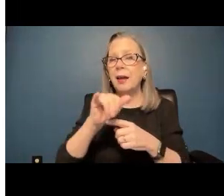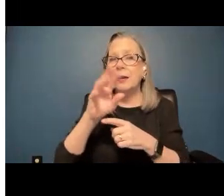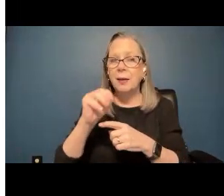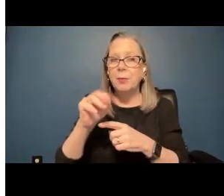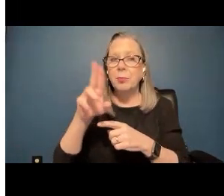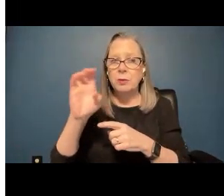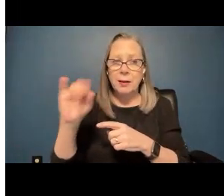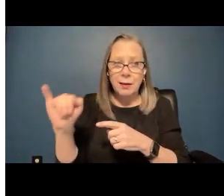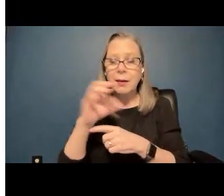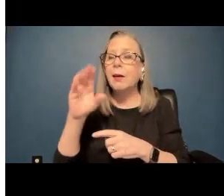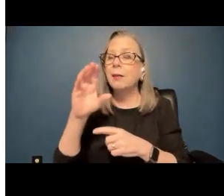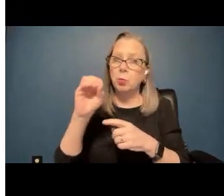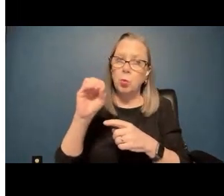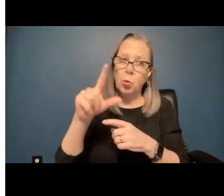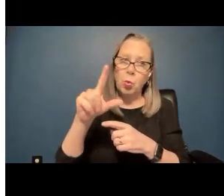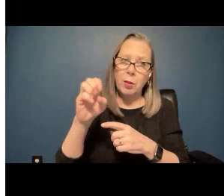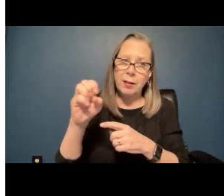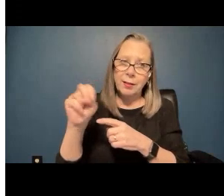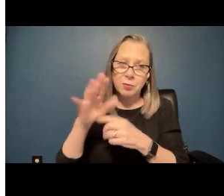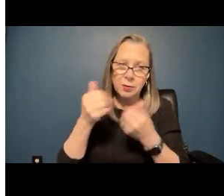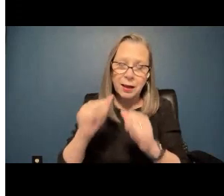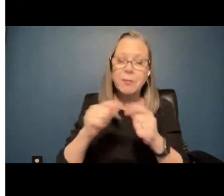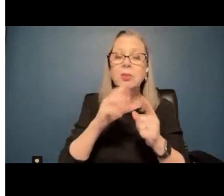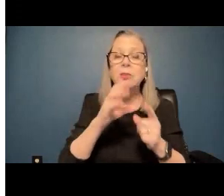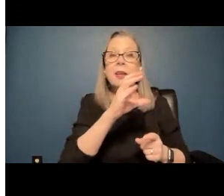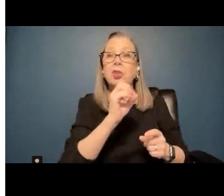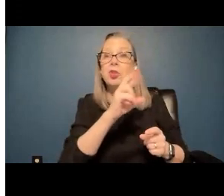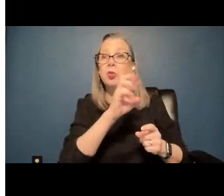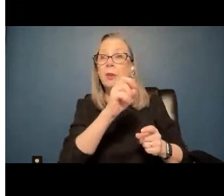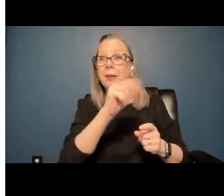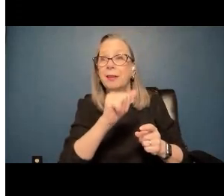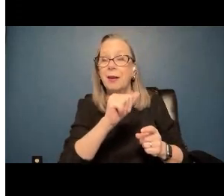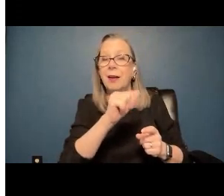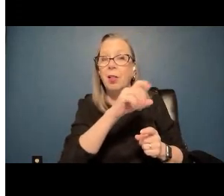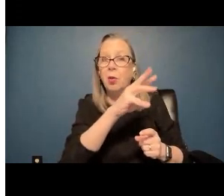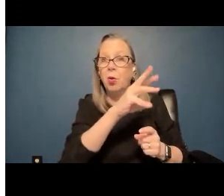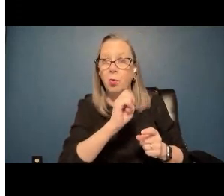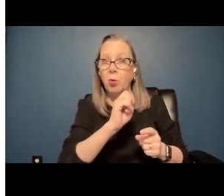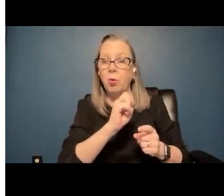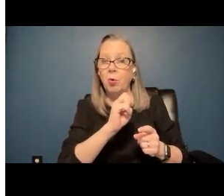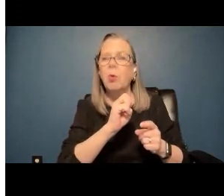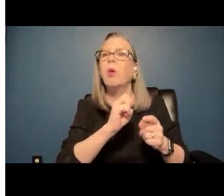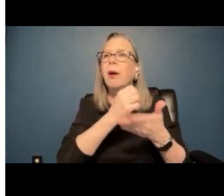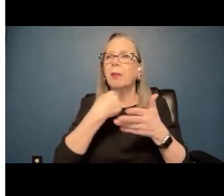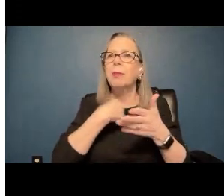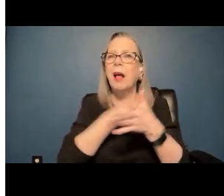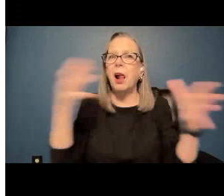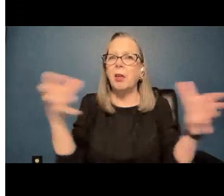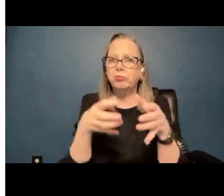senior advisor Serena Lowe for bringing this all together. Their experience and commitment are central to the quality of this experience.